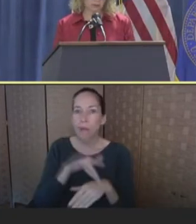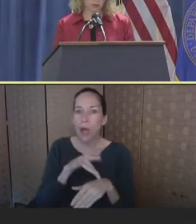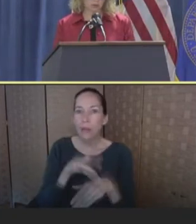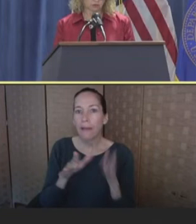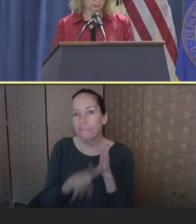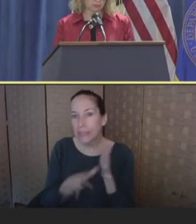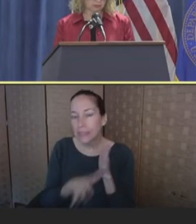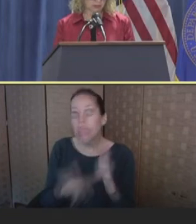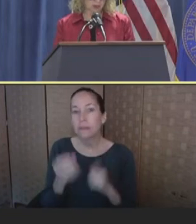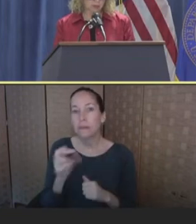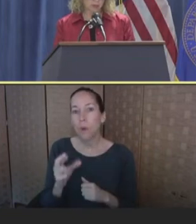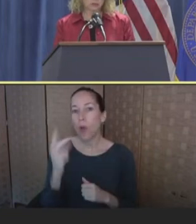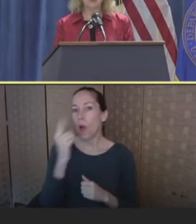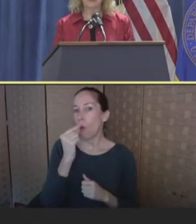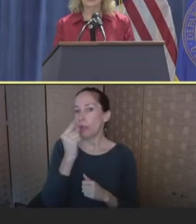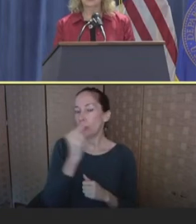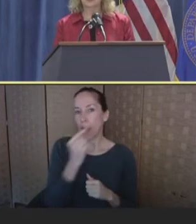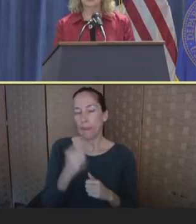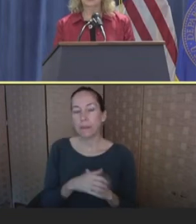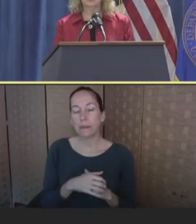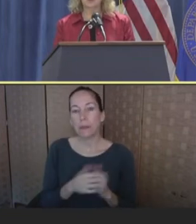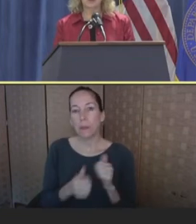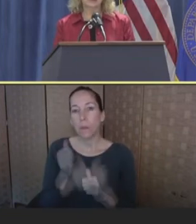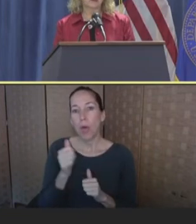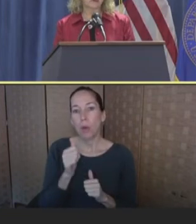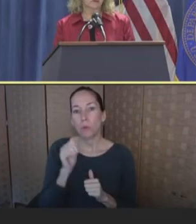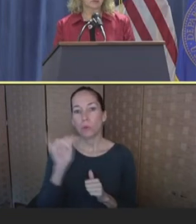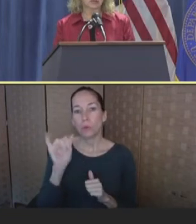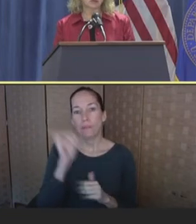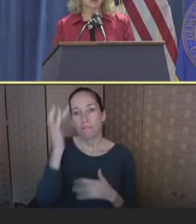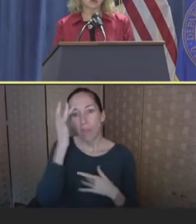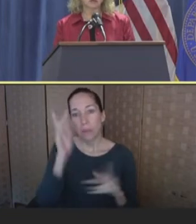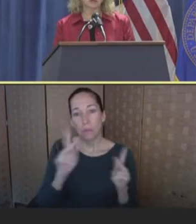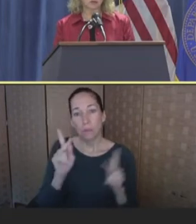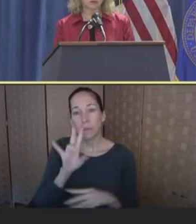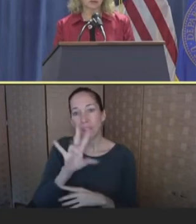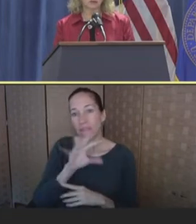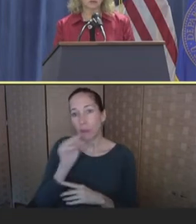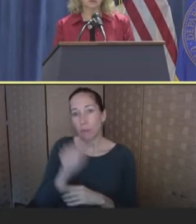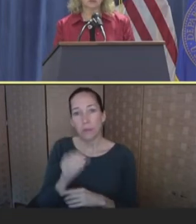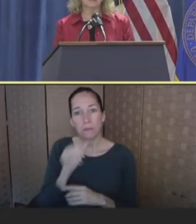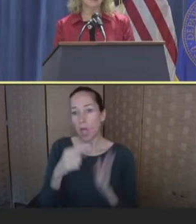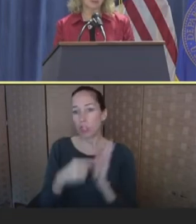Most infected people, as you know, about 75 percent, do not show any symptoms, and less